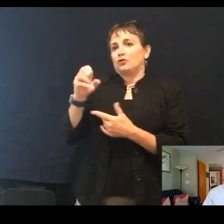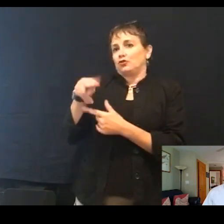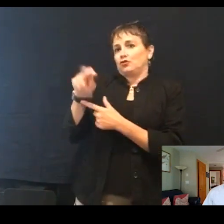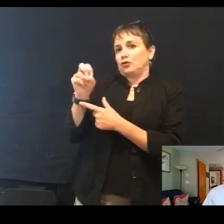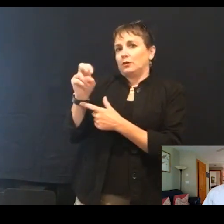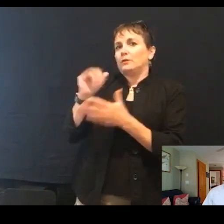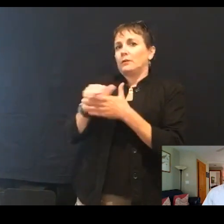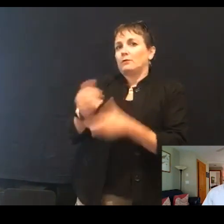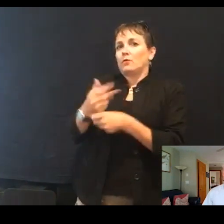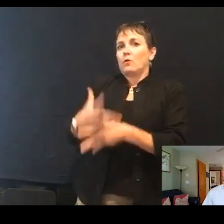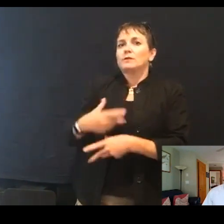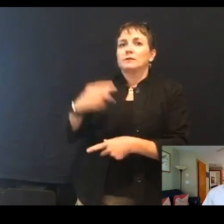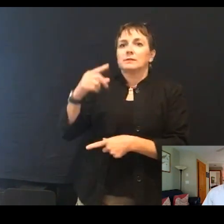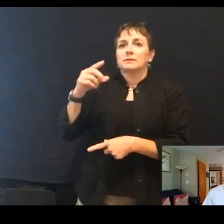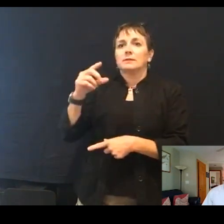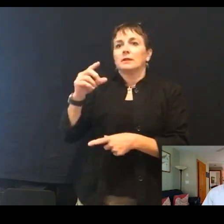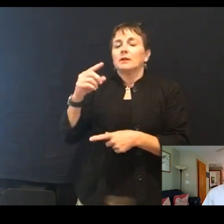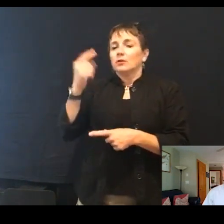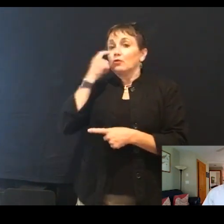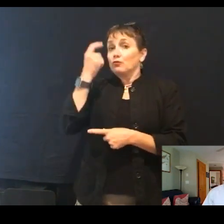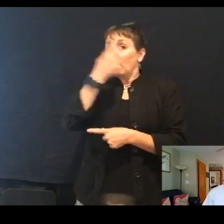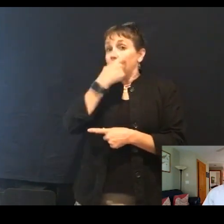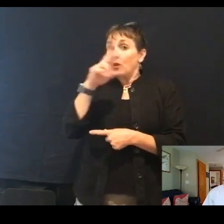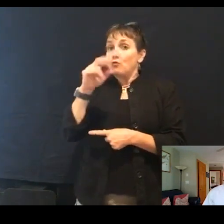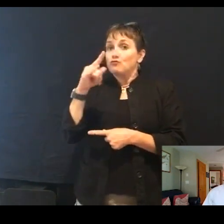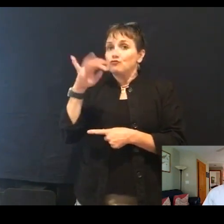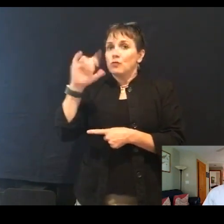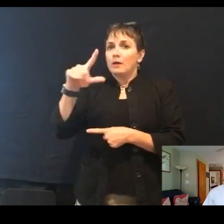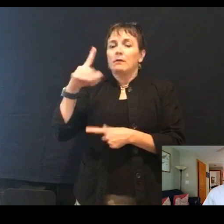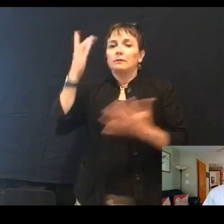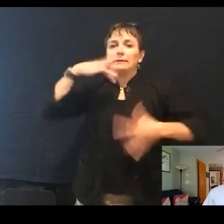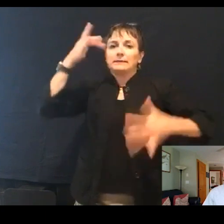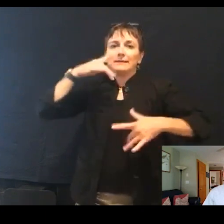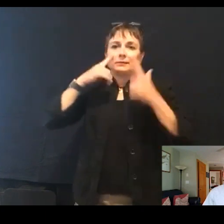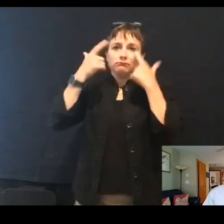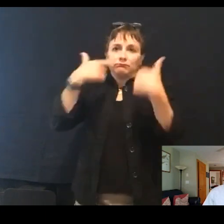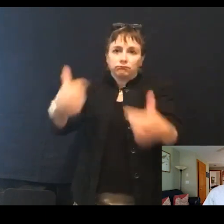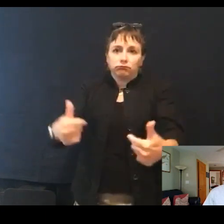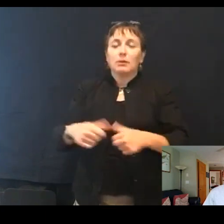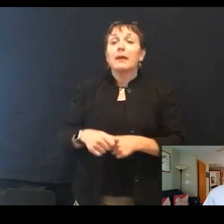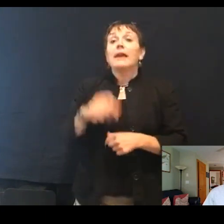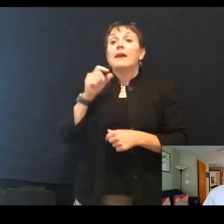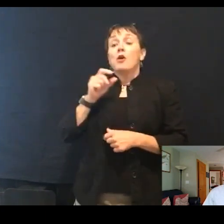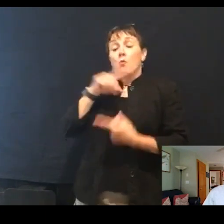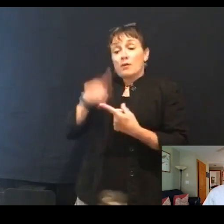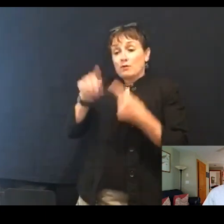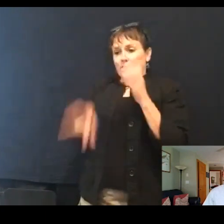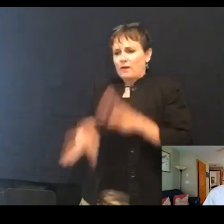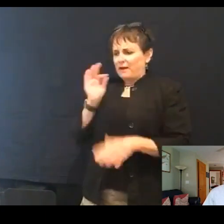might be the cause of your retinal disease. And knowing this can often provide comfort